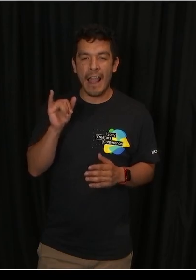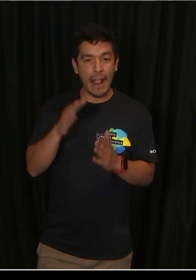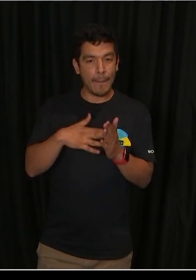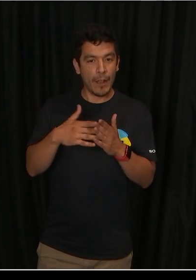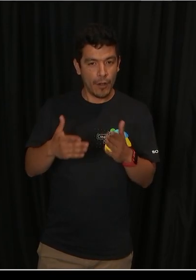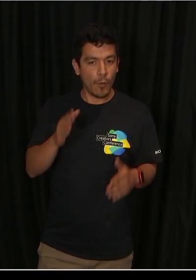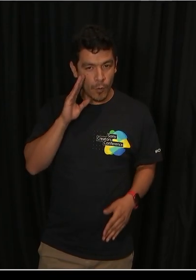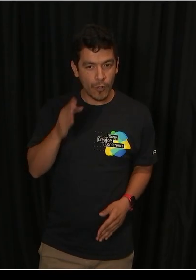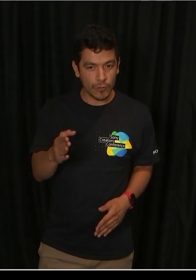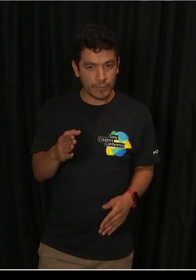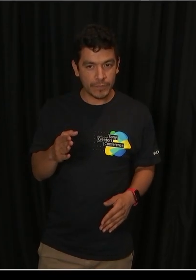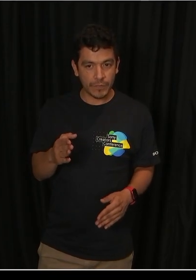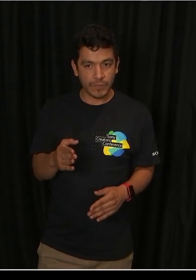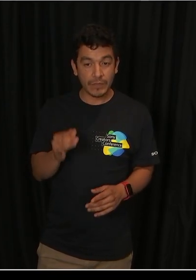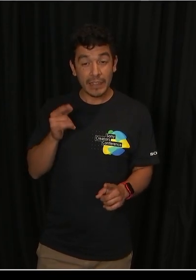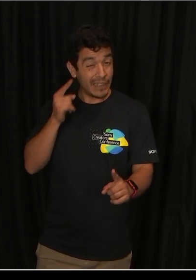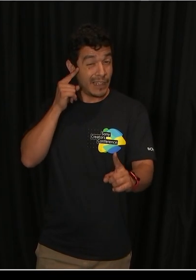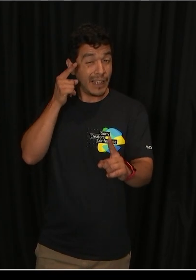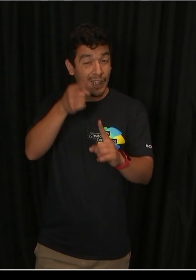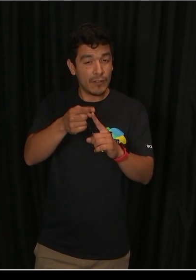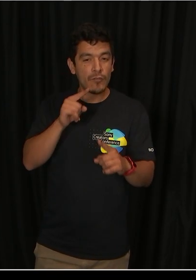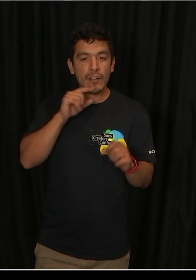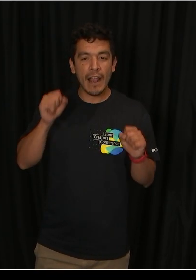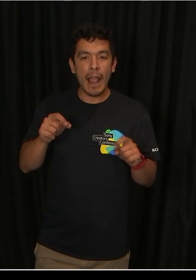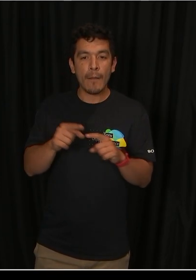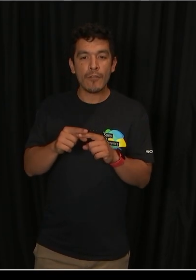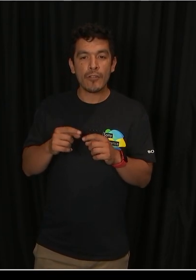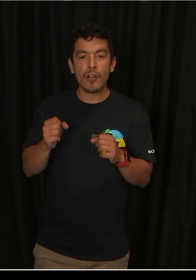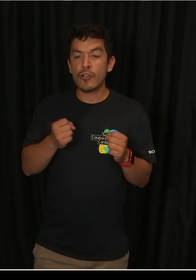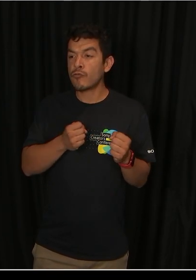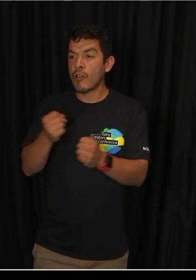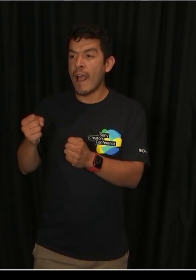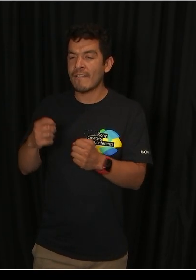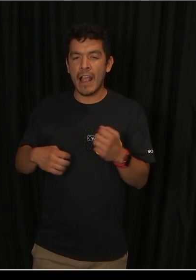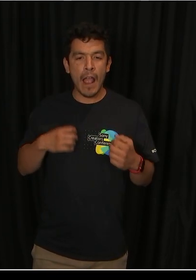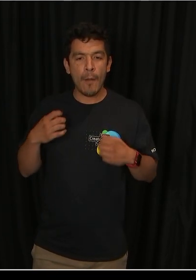Ultimately, the goal was to be able to drive a motion of the movie in ways never seen before.